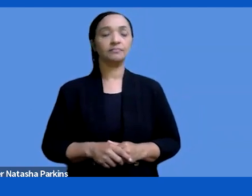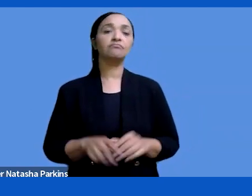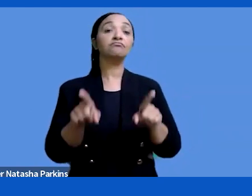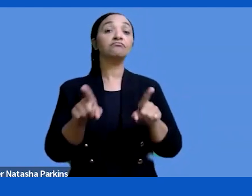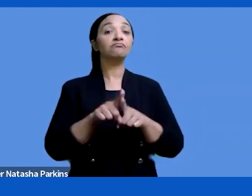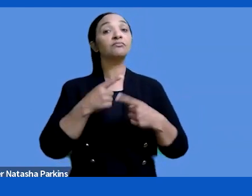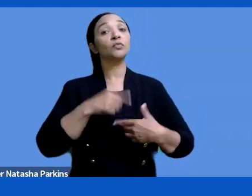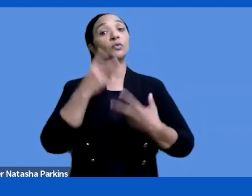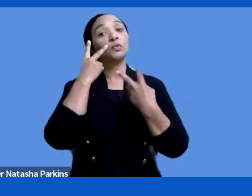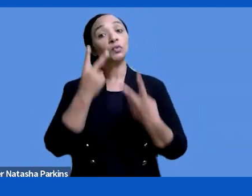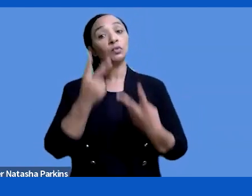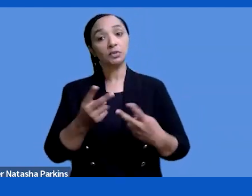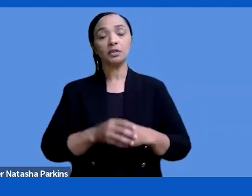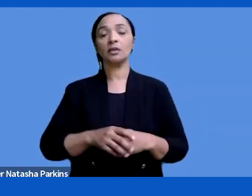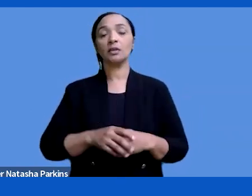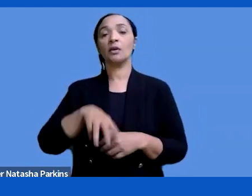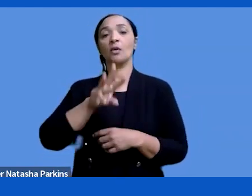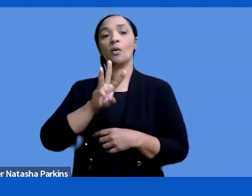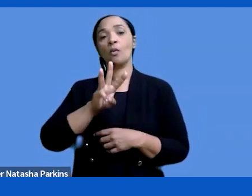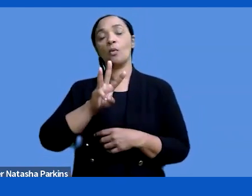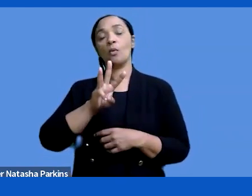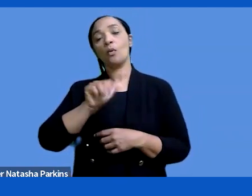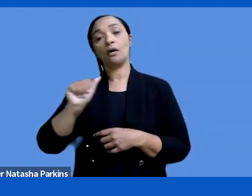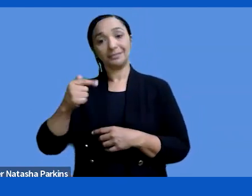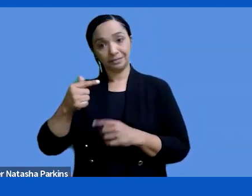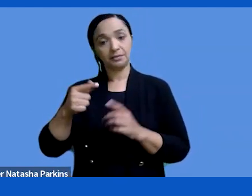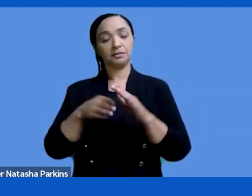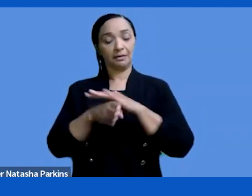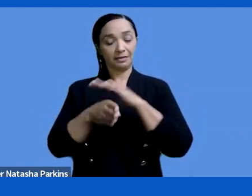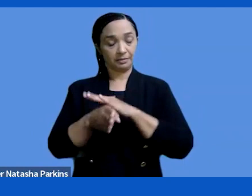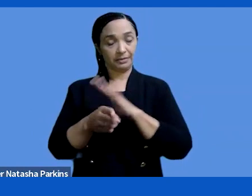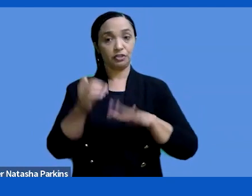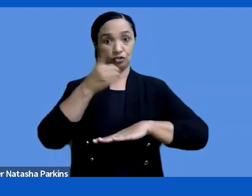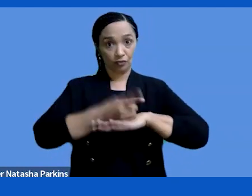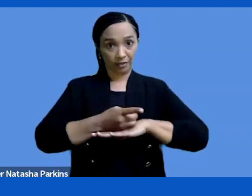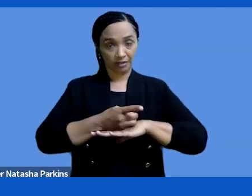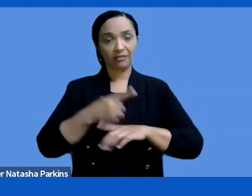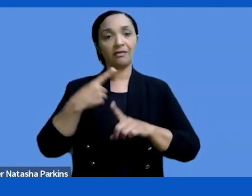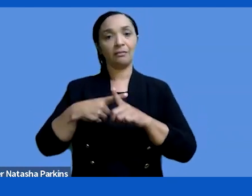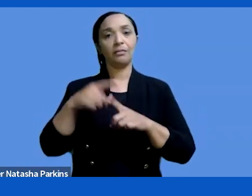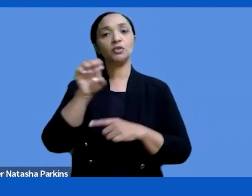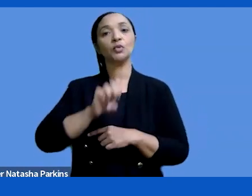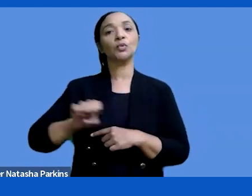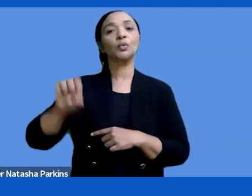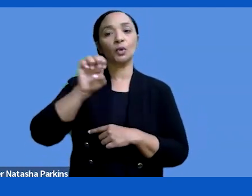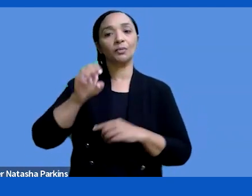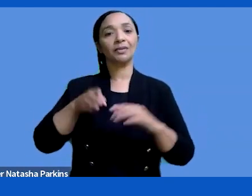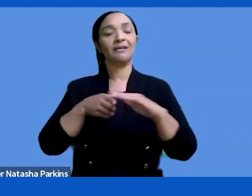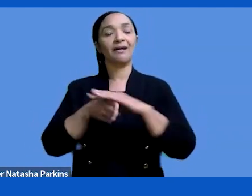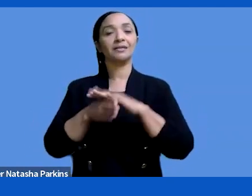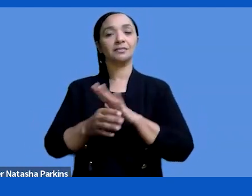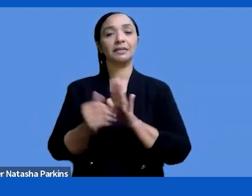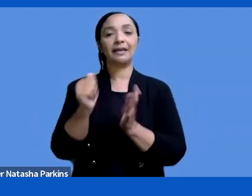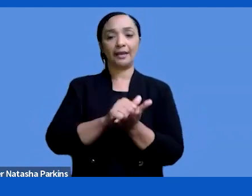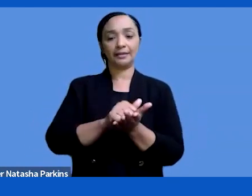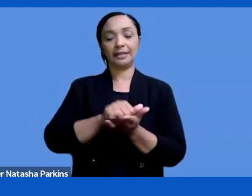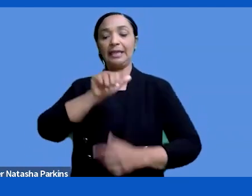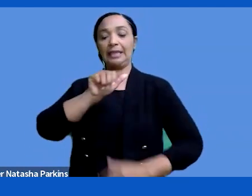the accessibility Directive and another Directive known as EAA, the European Accessibility Act. And